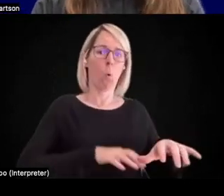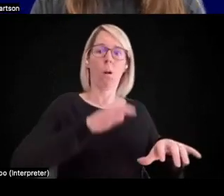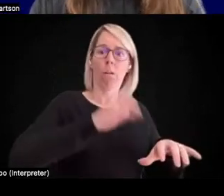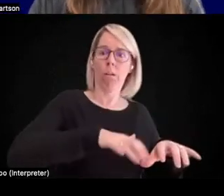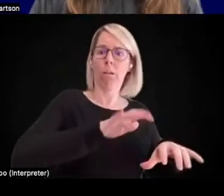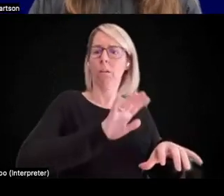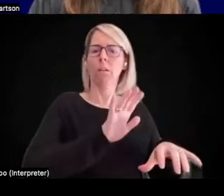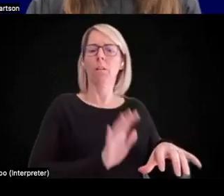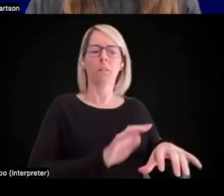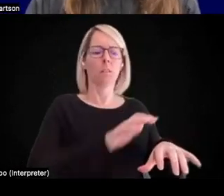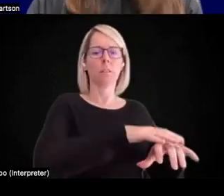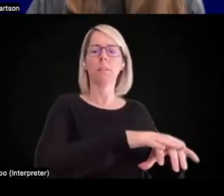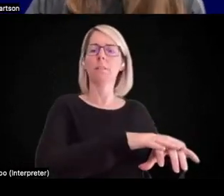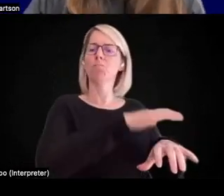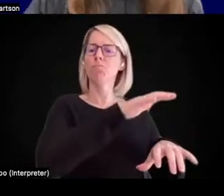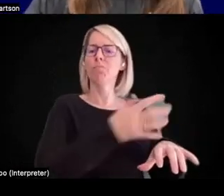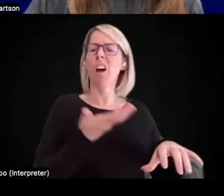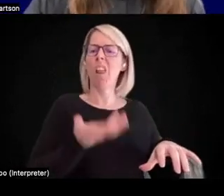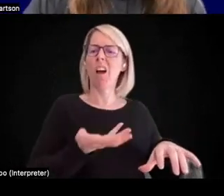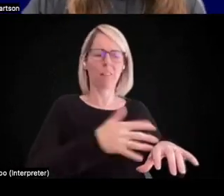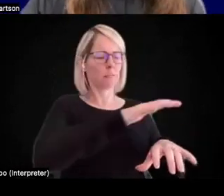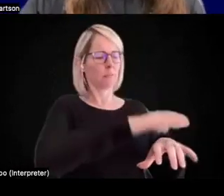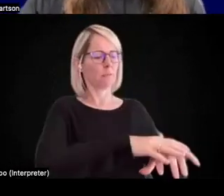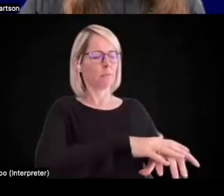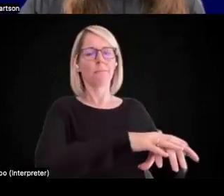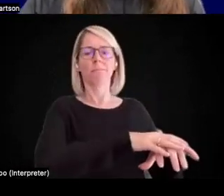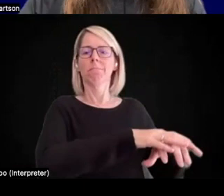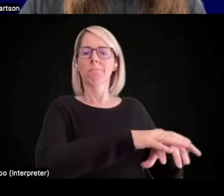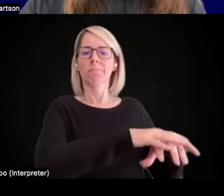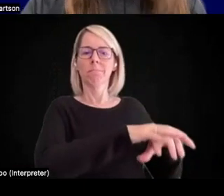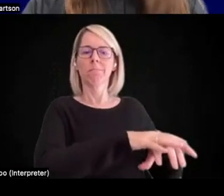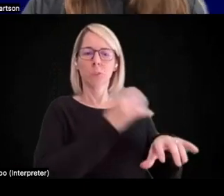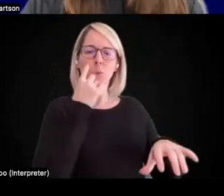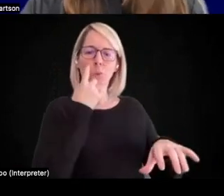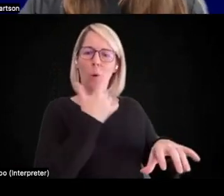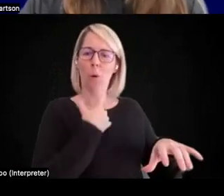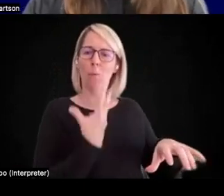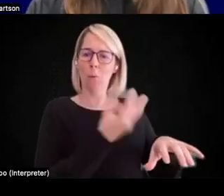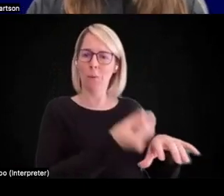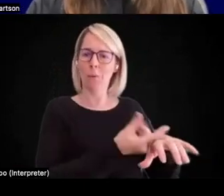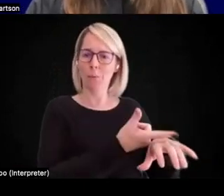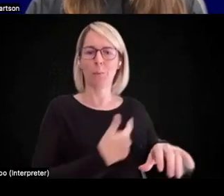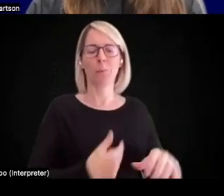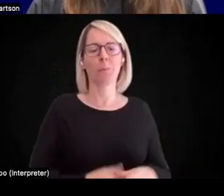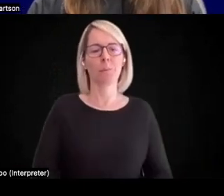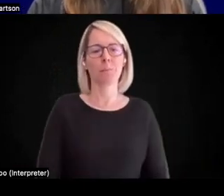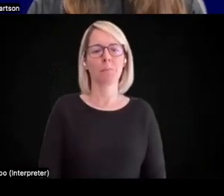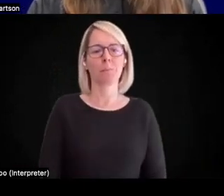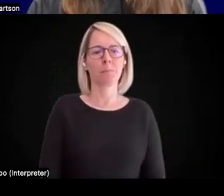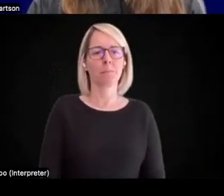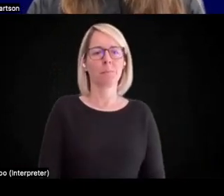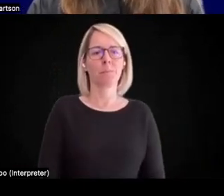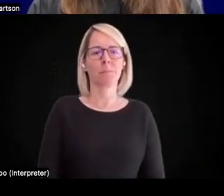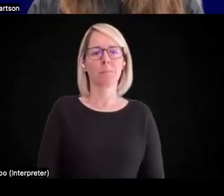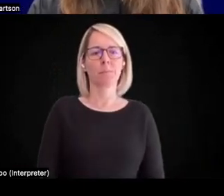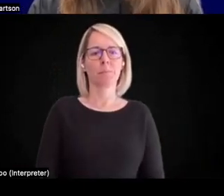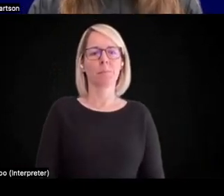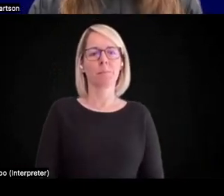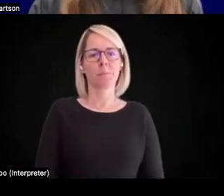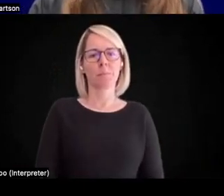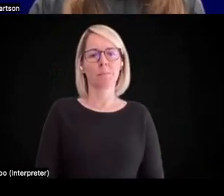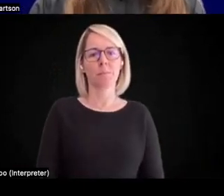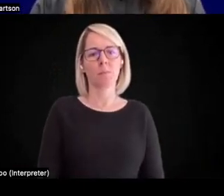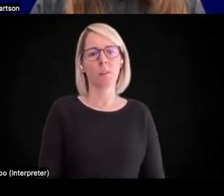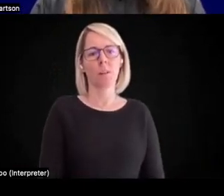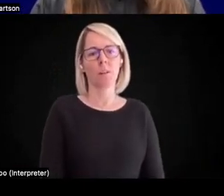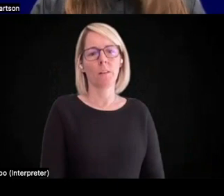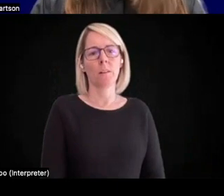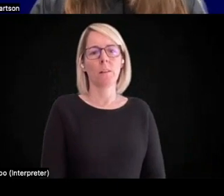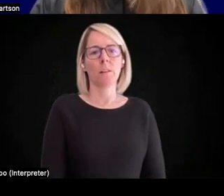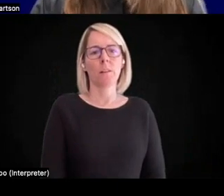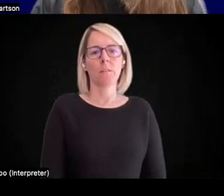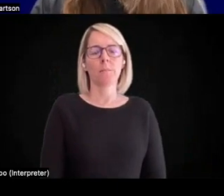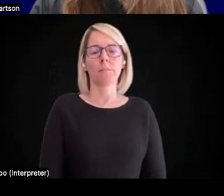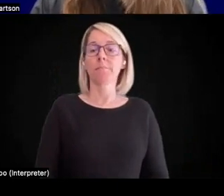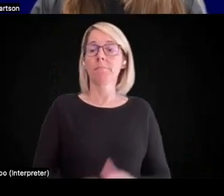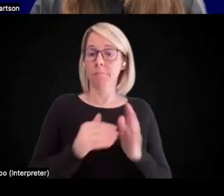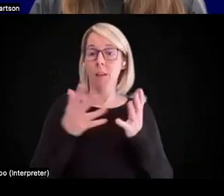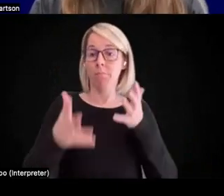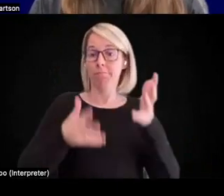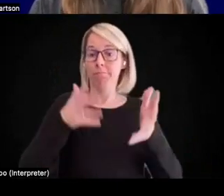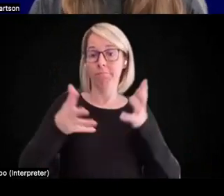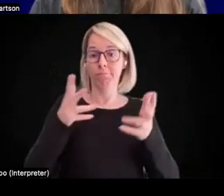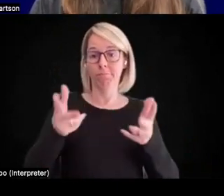that very interested observer. This example is receiving signing,